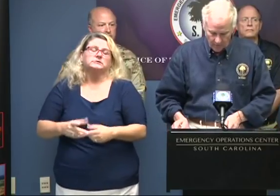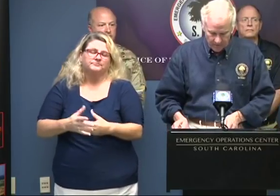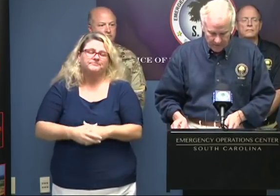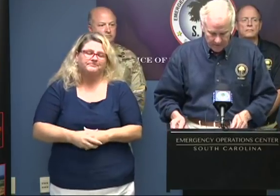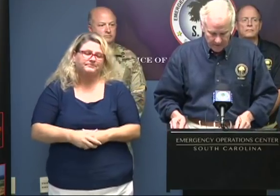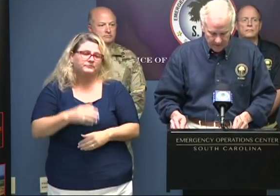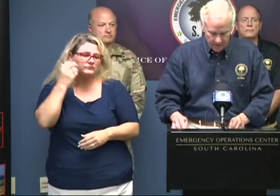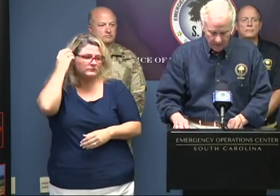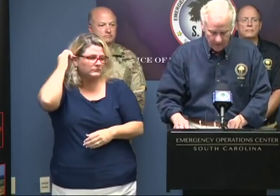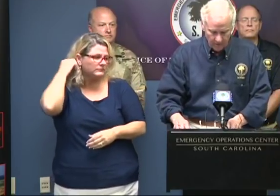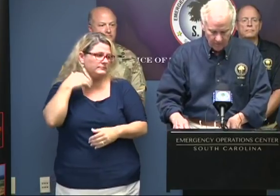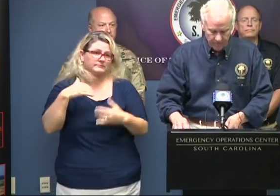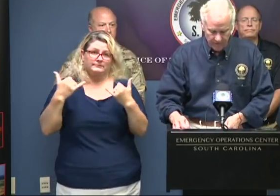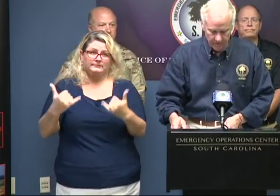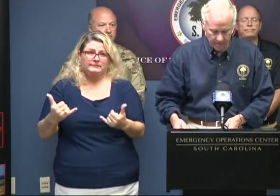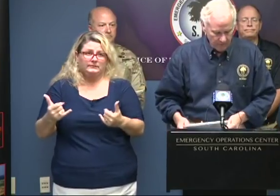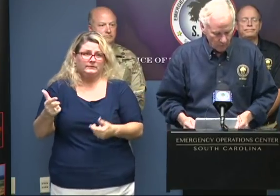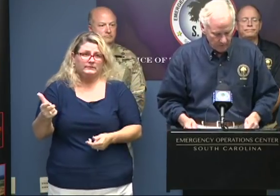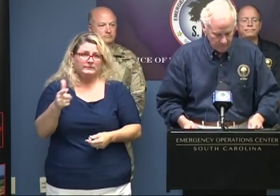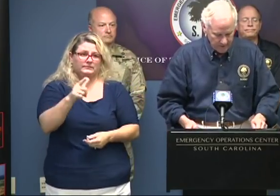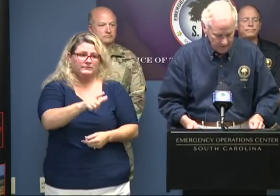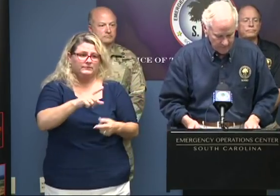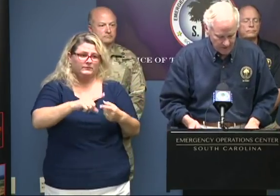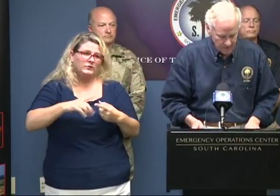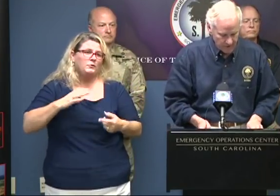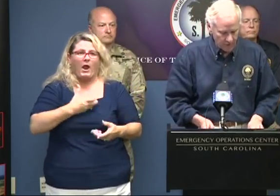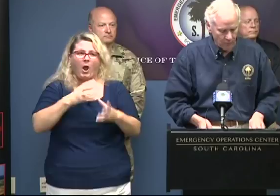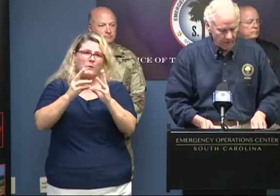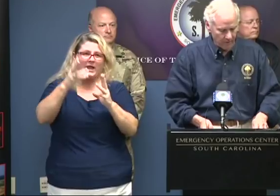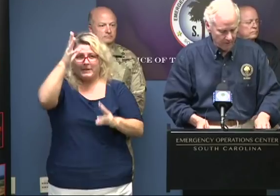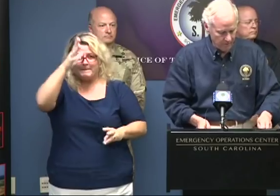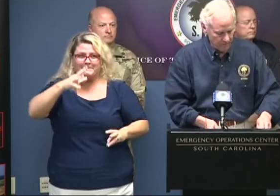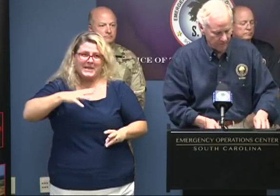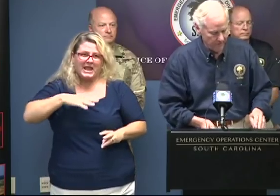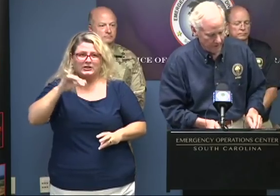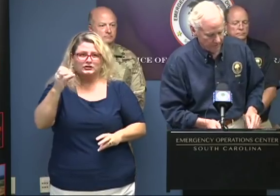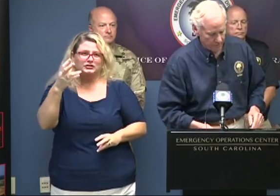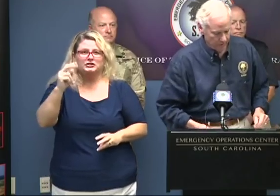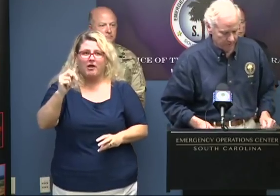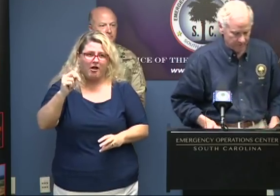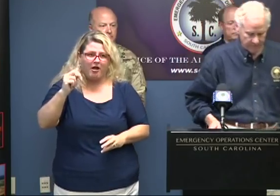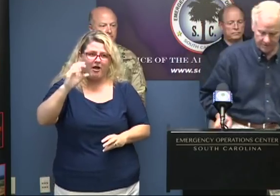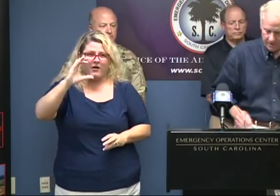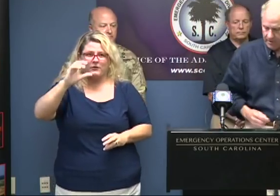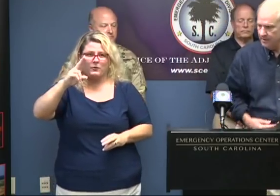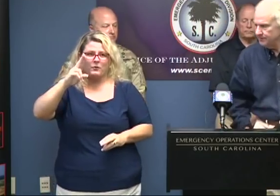With that, I'd like to call on the weather man, John Quirello of the National Weather Service, John.